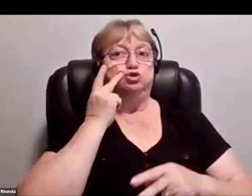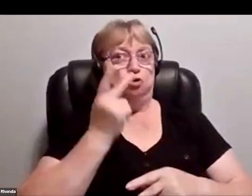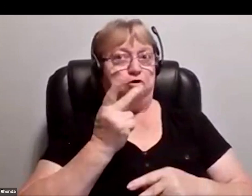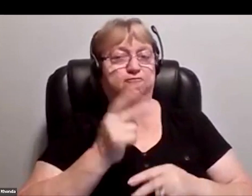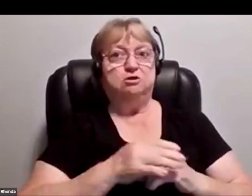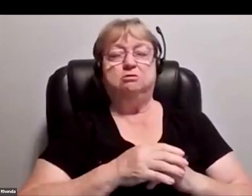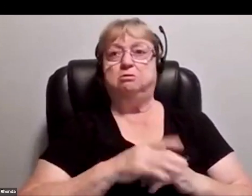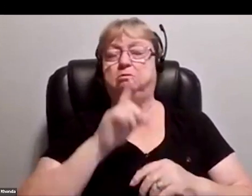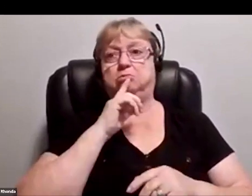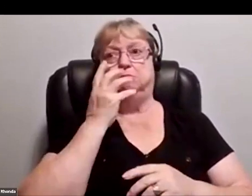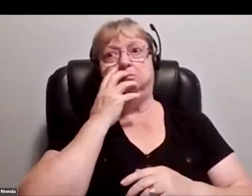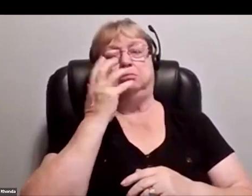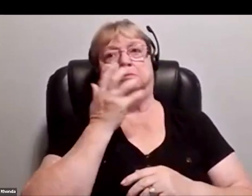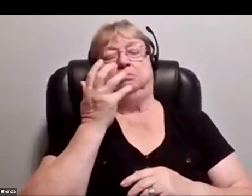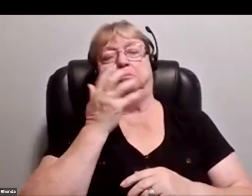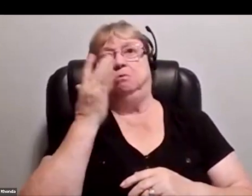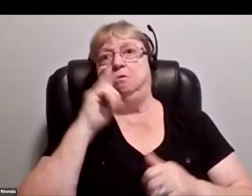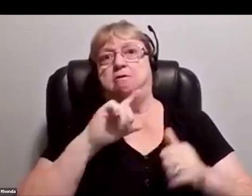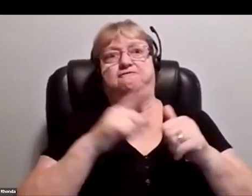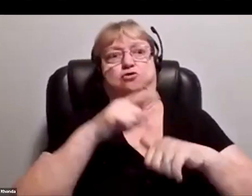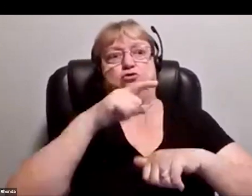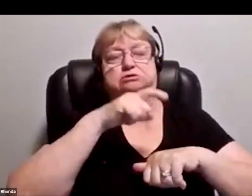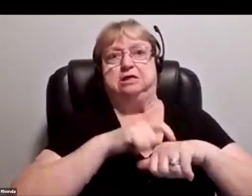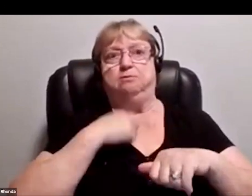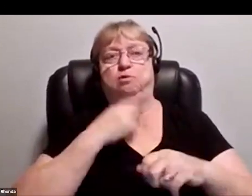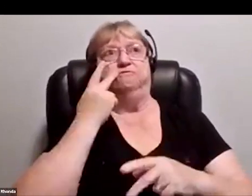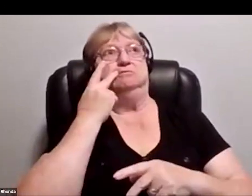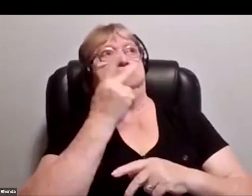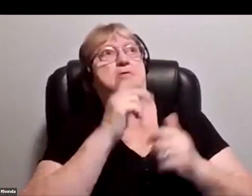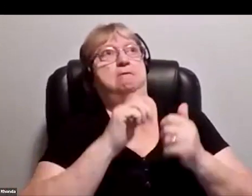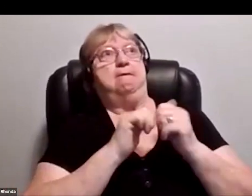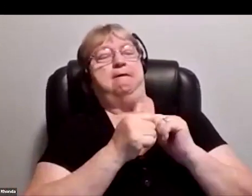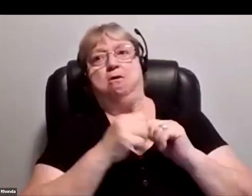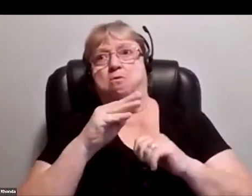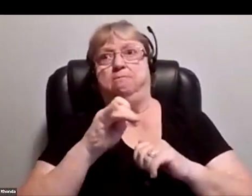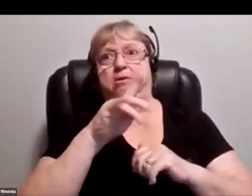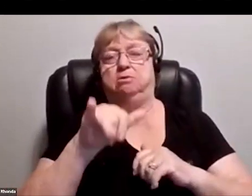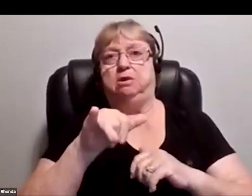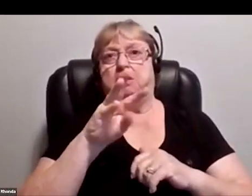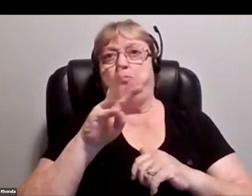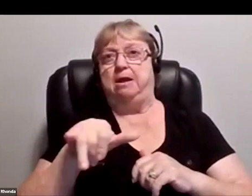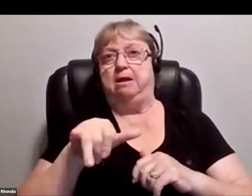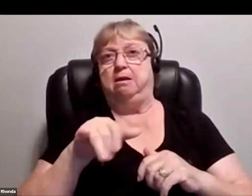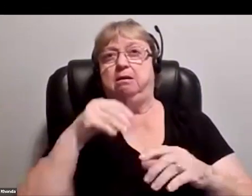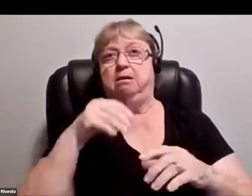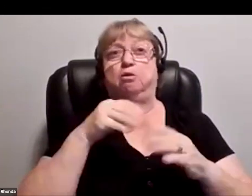that we've observed our Milky Way in something other than photons, so looking at the particles themselves rather